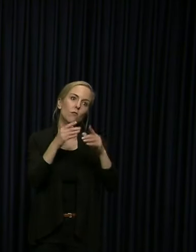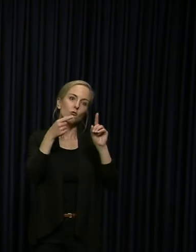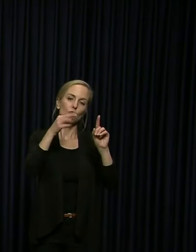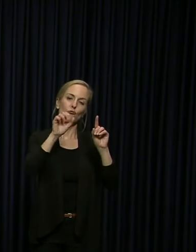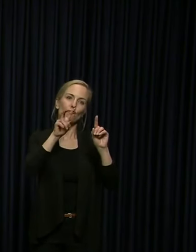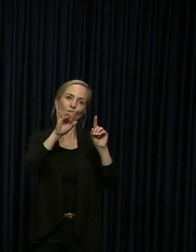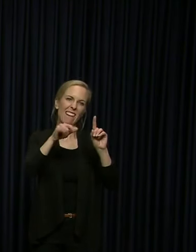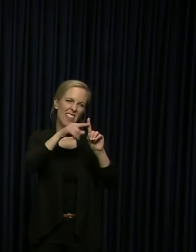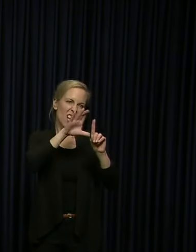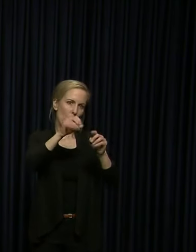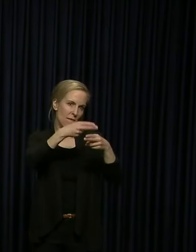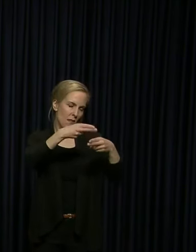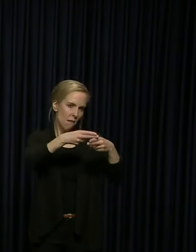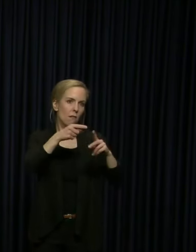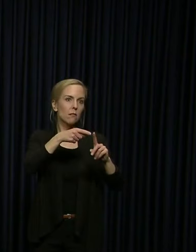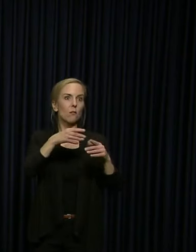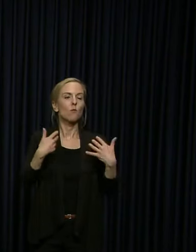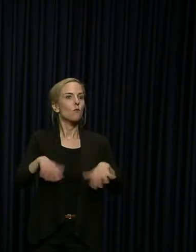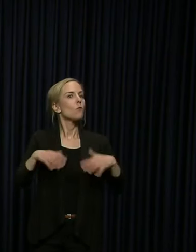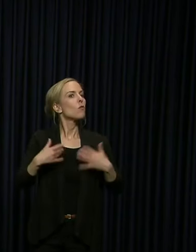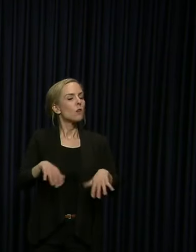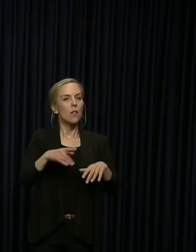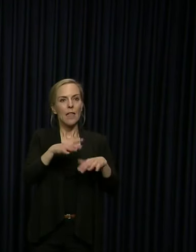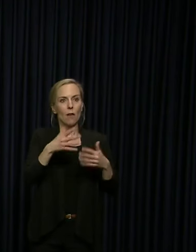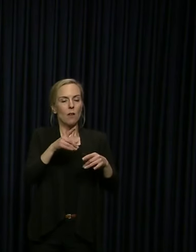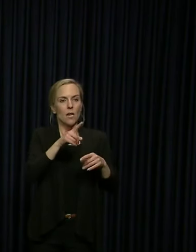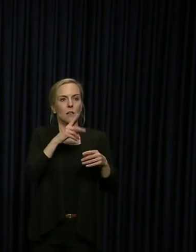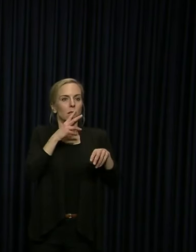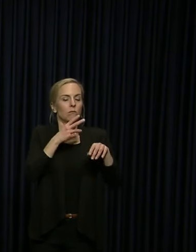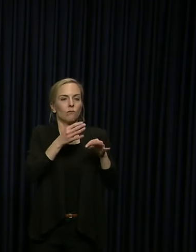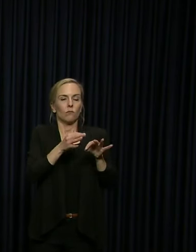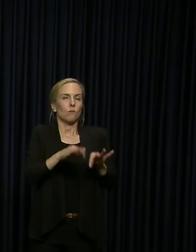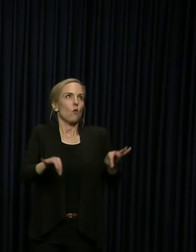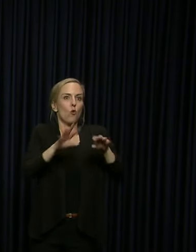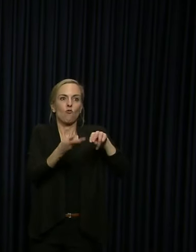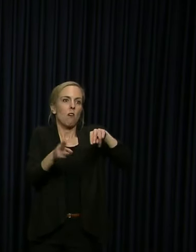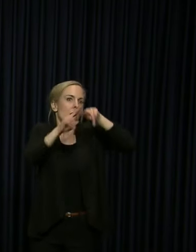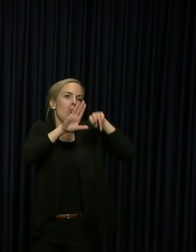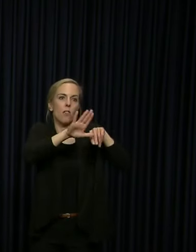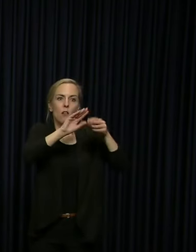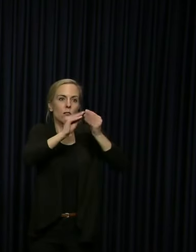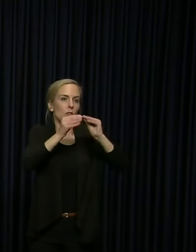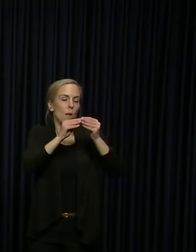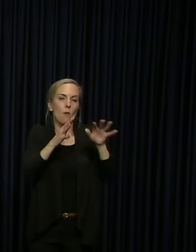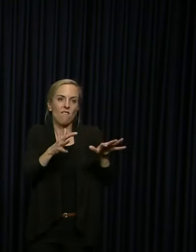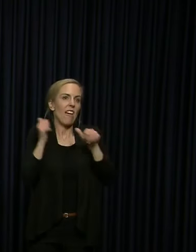IT'S ON A SUNDAY AND WE HAD FEWER LABS REPORT TODAY THAN MANY OTHER DAYS, AND SO WE'RE